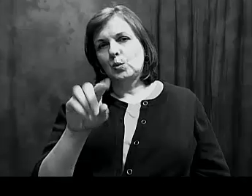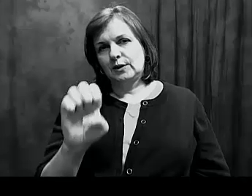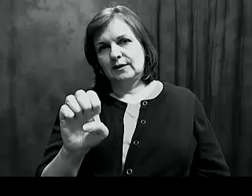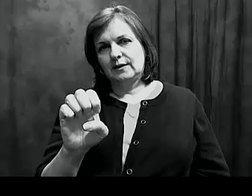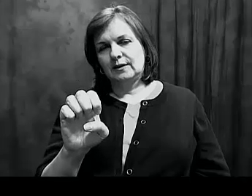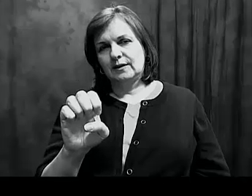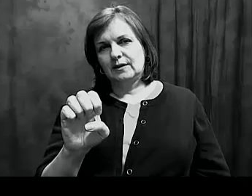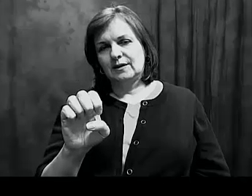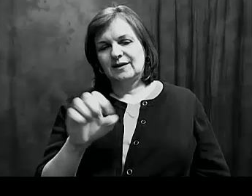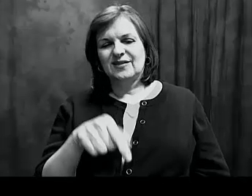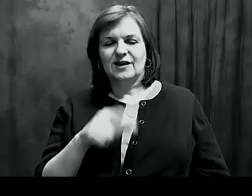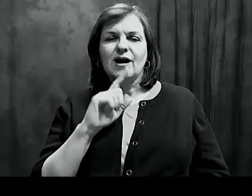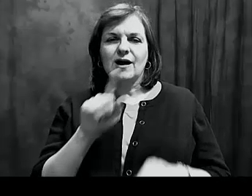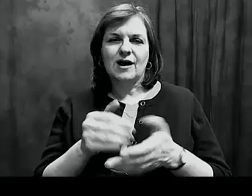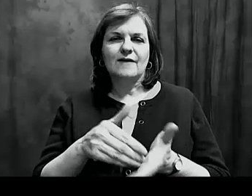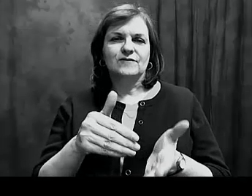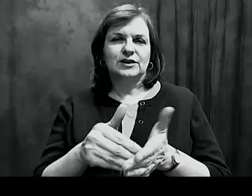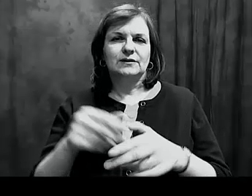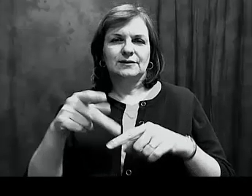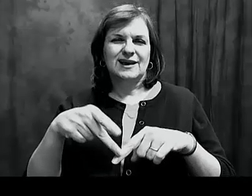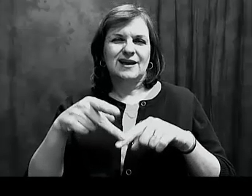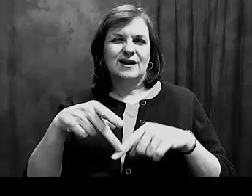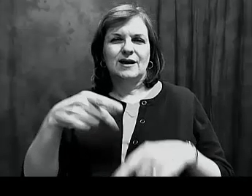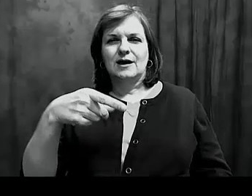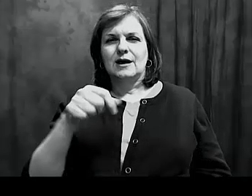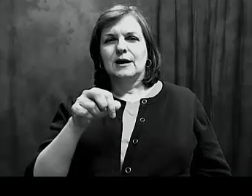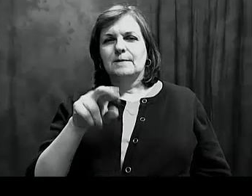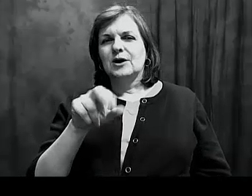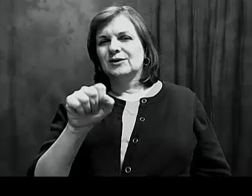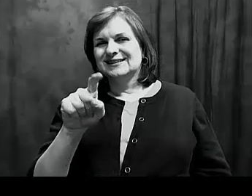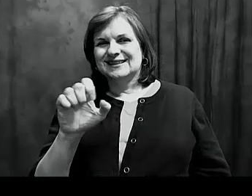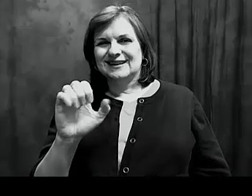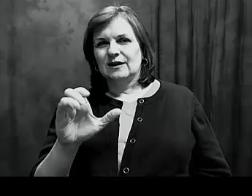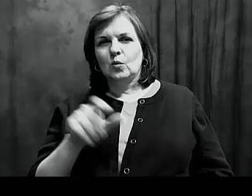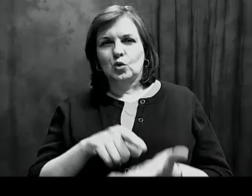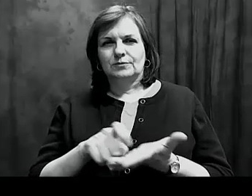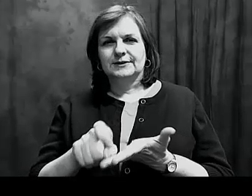we often look at them as being parasitic